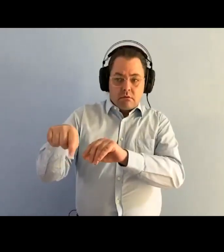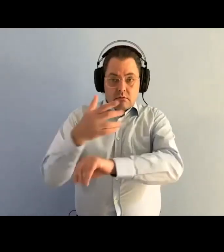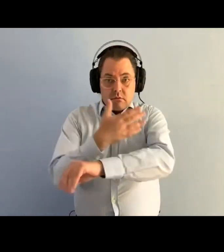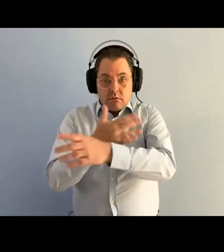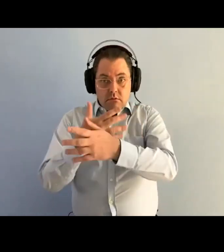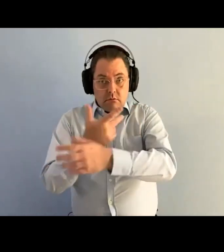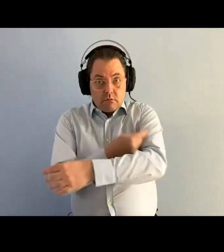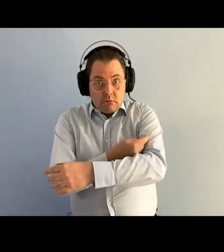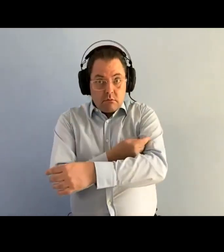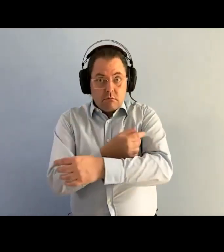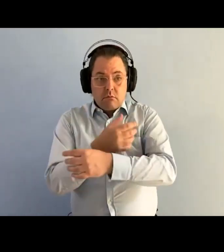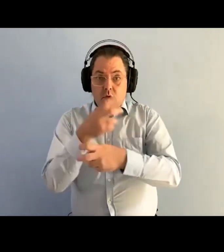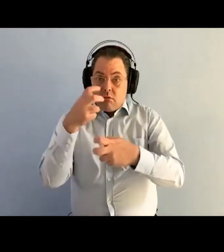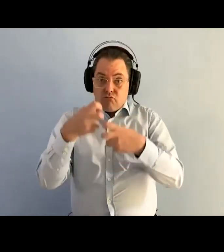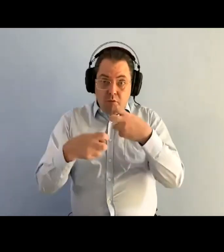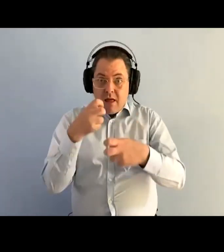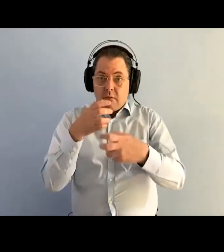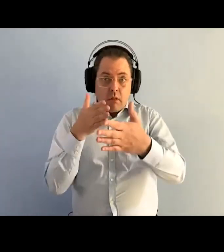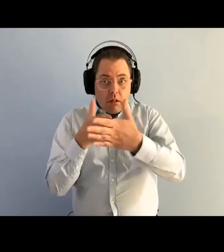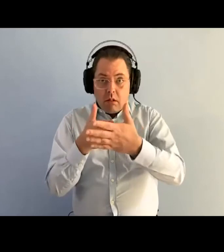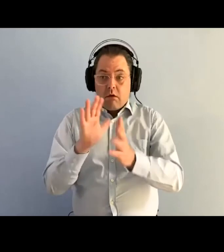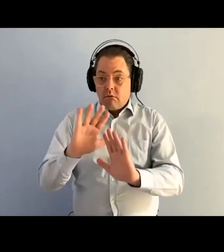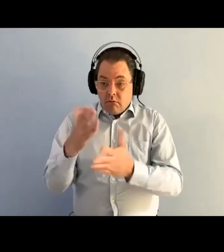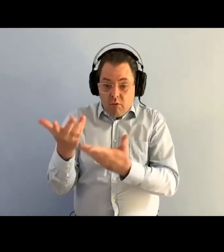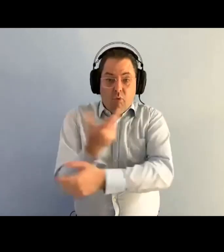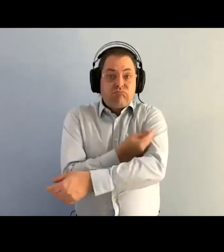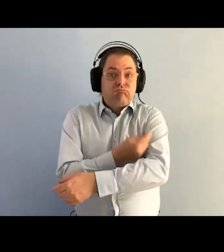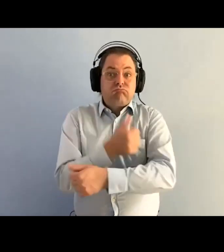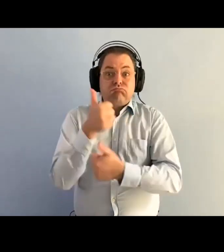to COVID vaccination for displaced persons with disabilities? And what